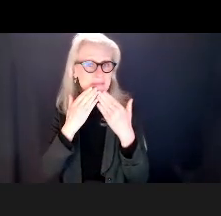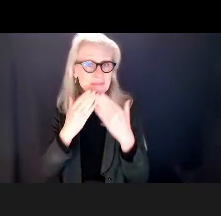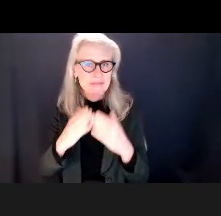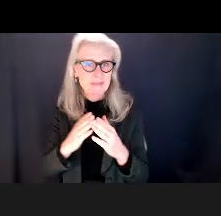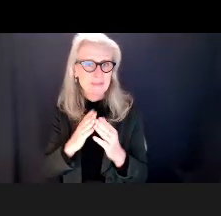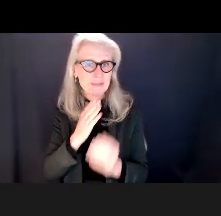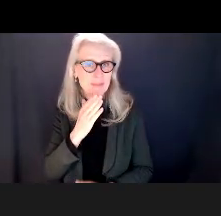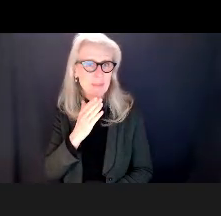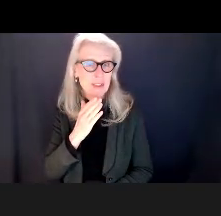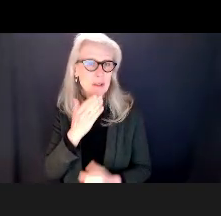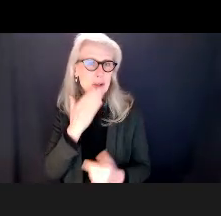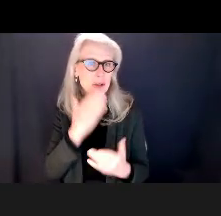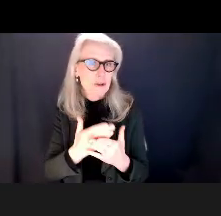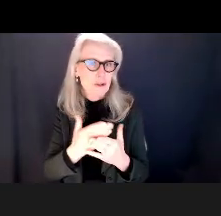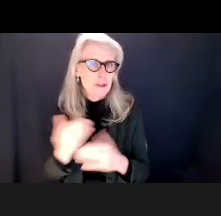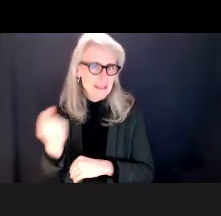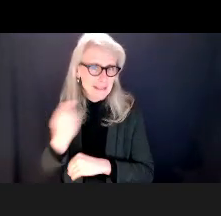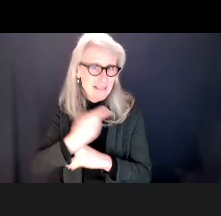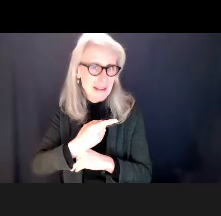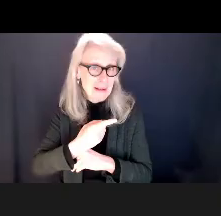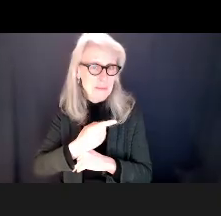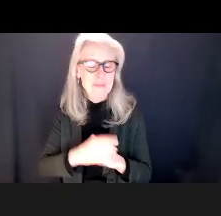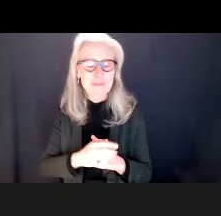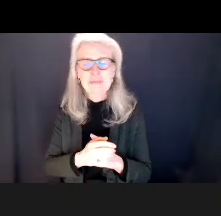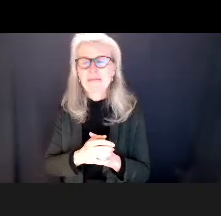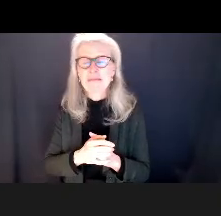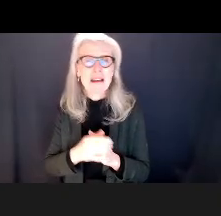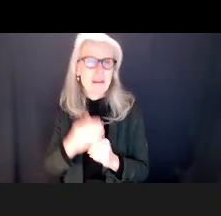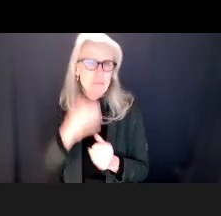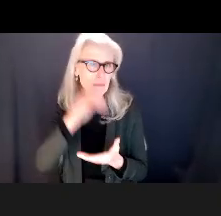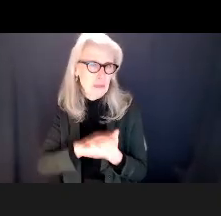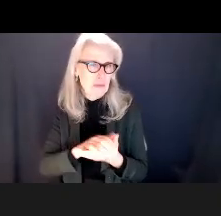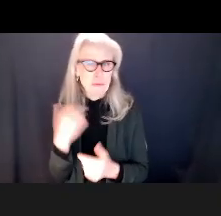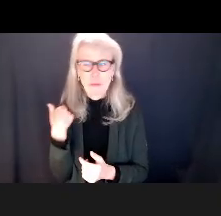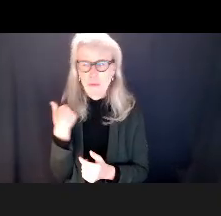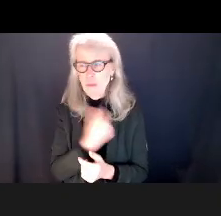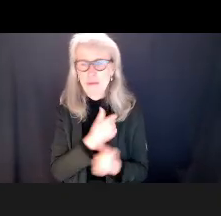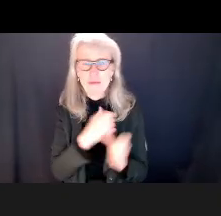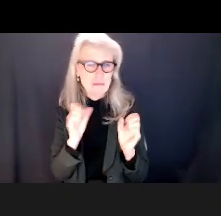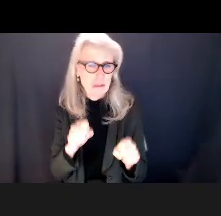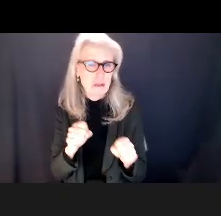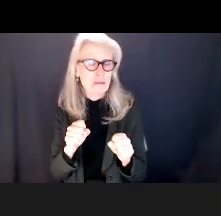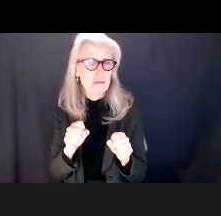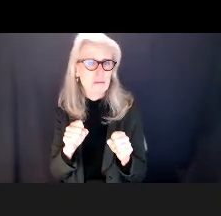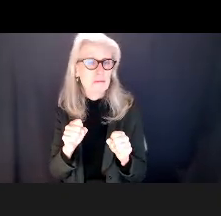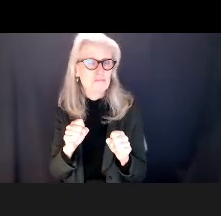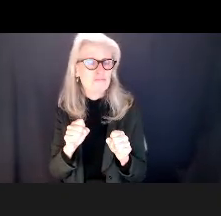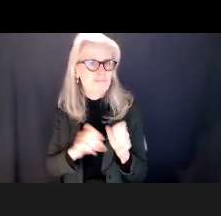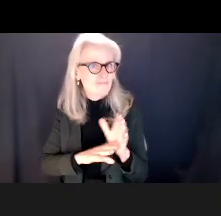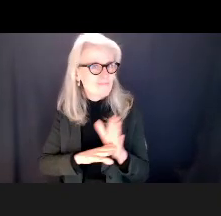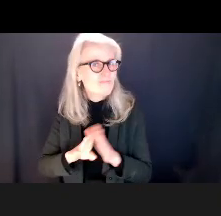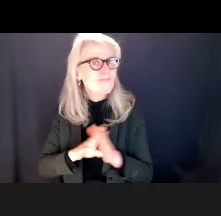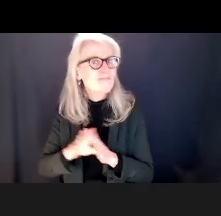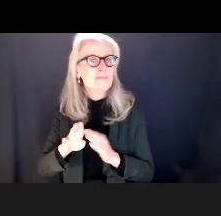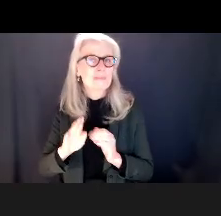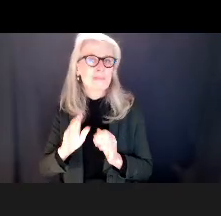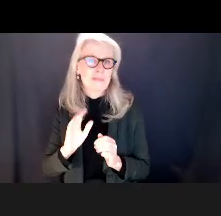and I know that we can make a difference in this community by helping, sharing,